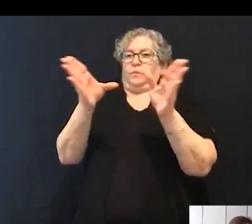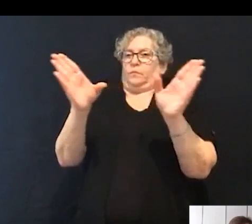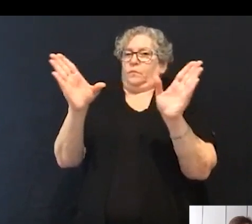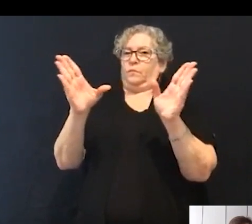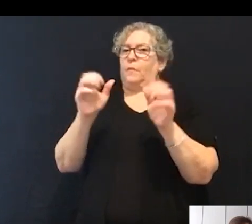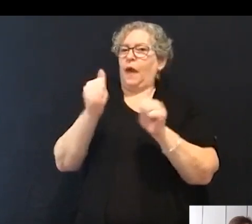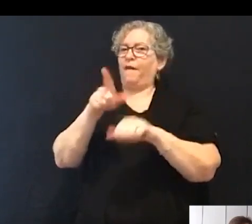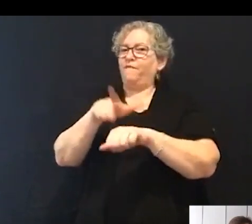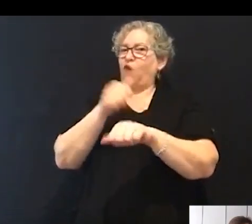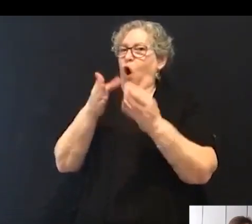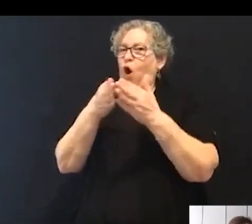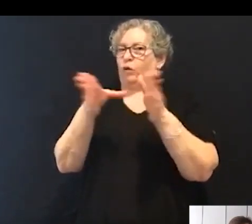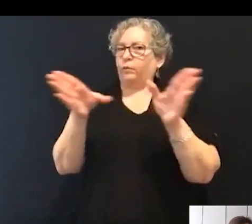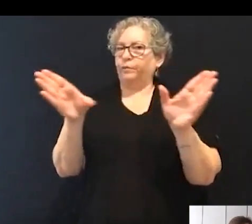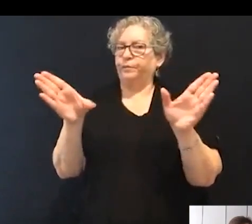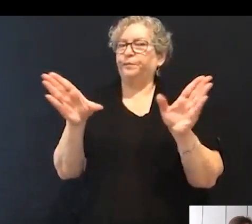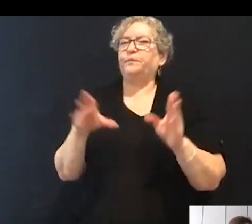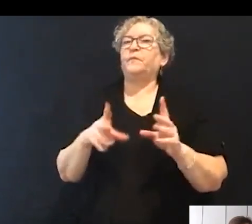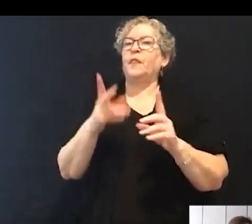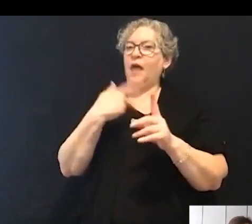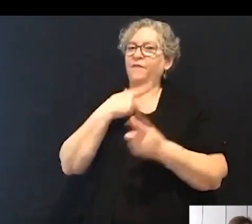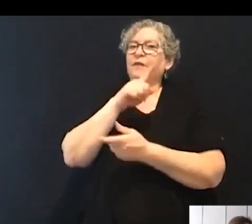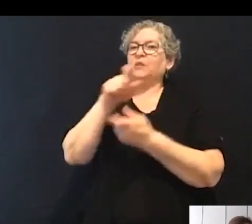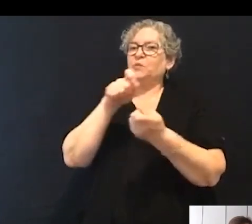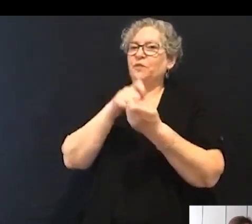And there is a specific form looking at raw function